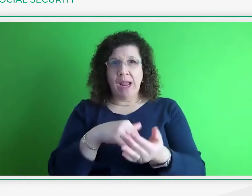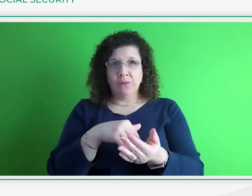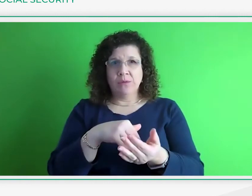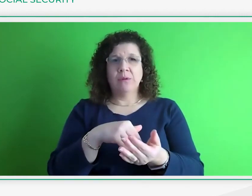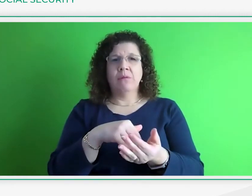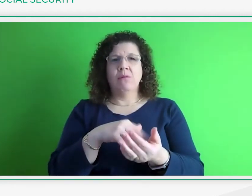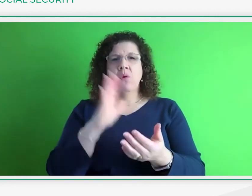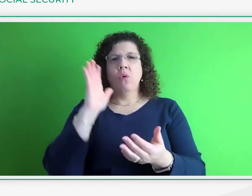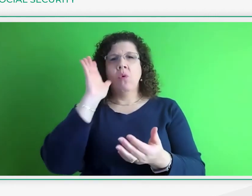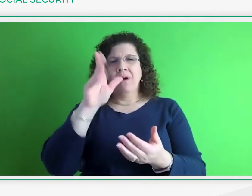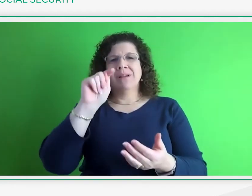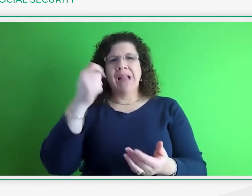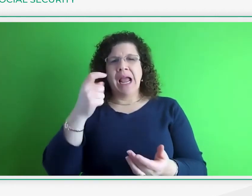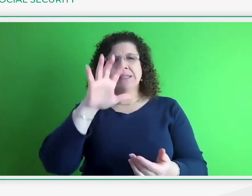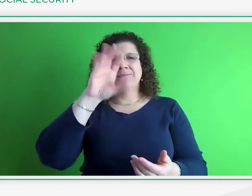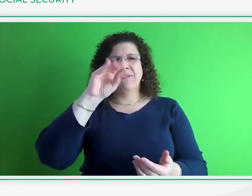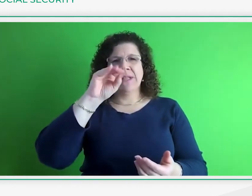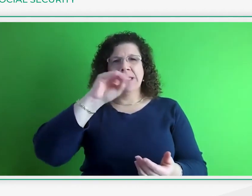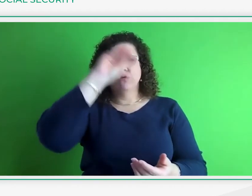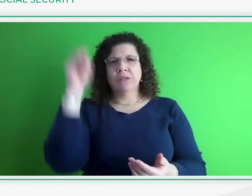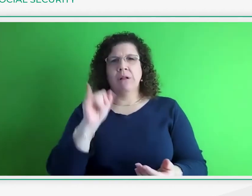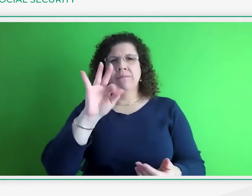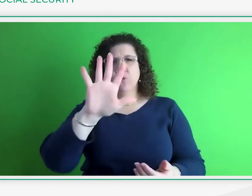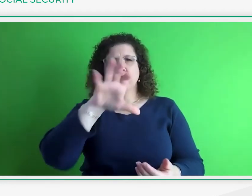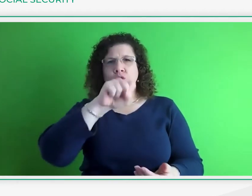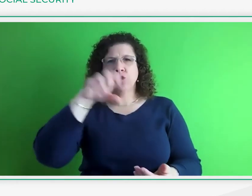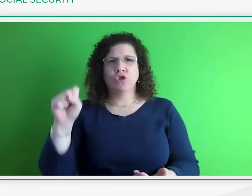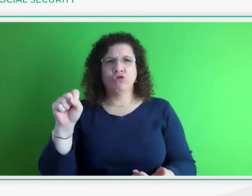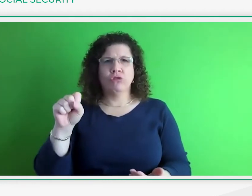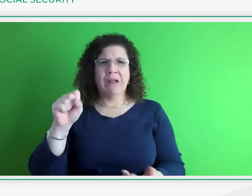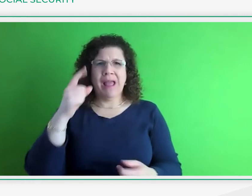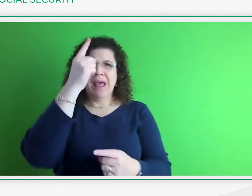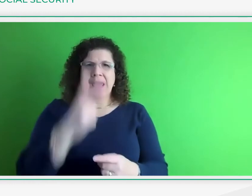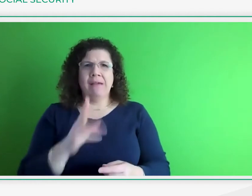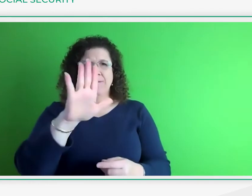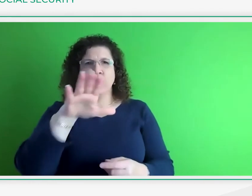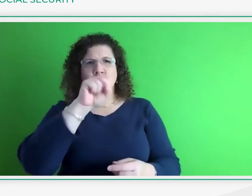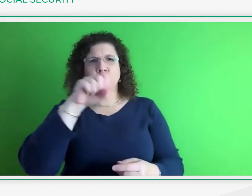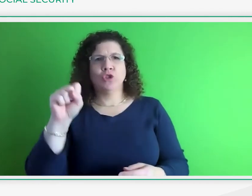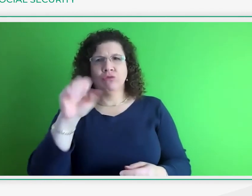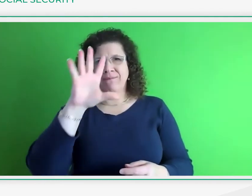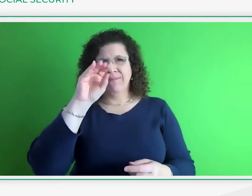As a single person. Then, you're taxed on 50% of your combined income.